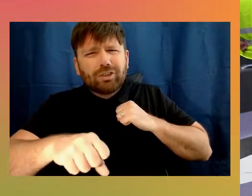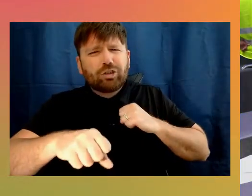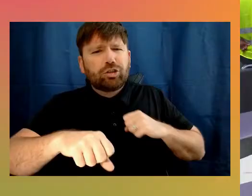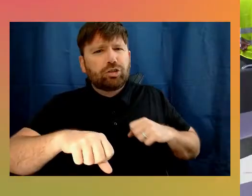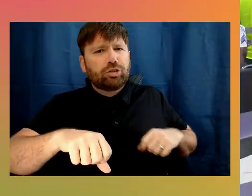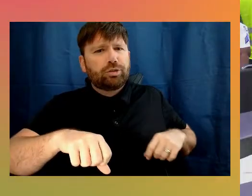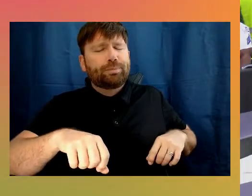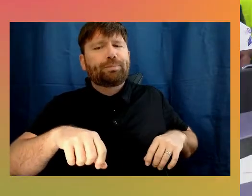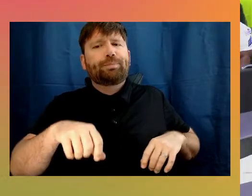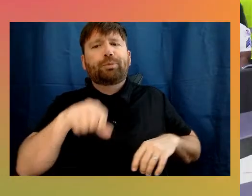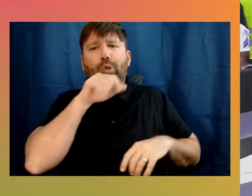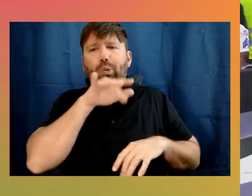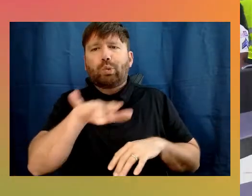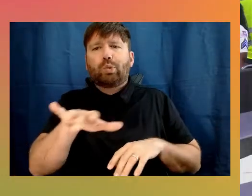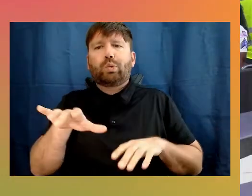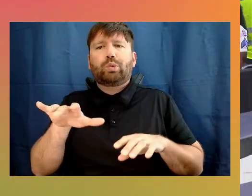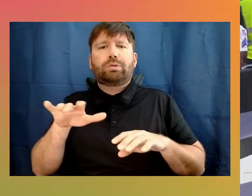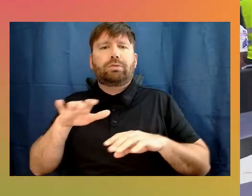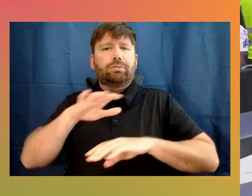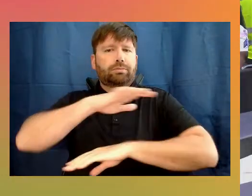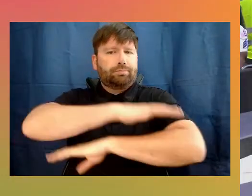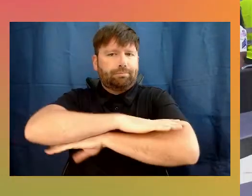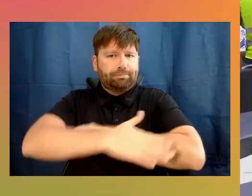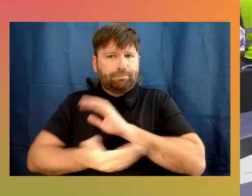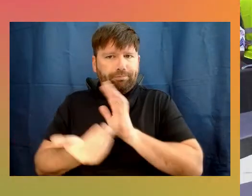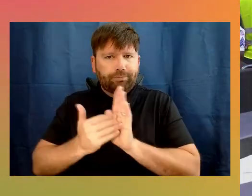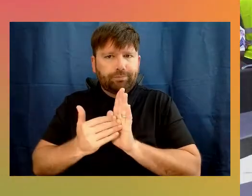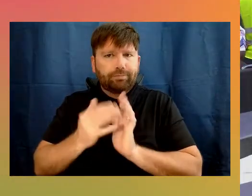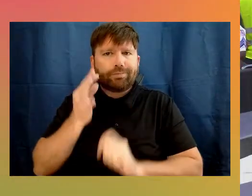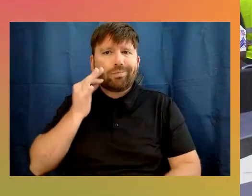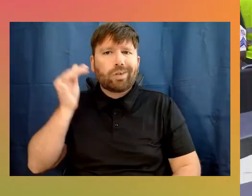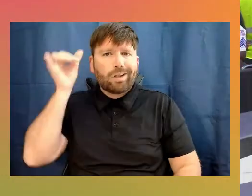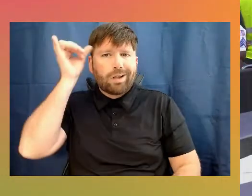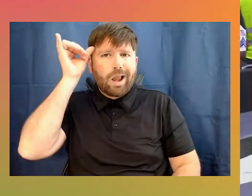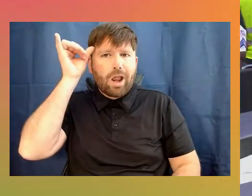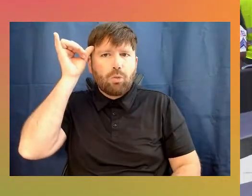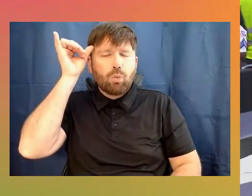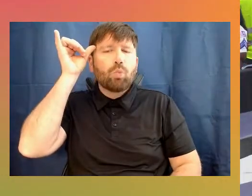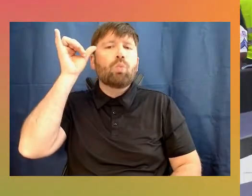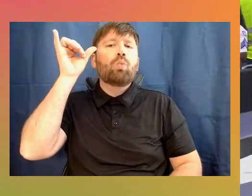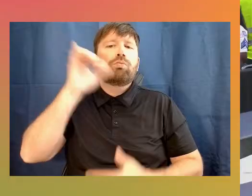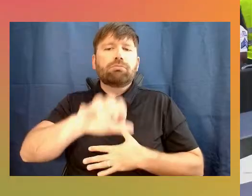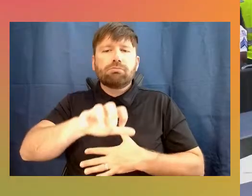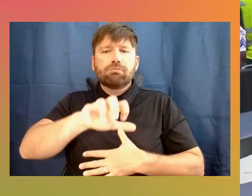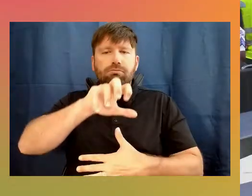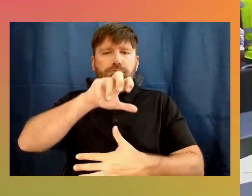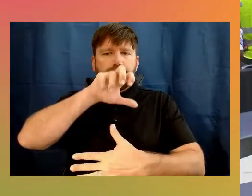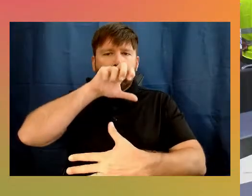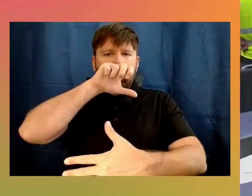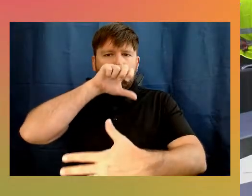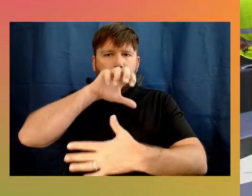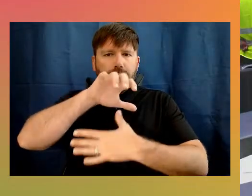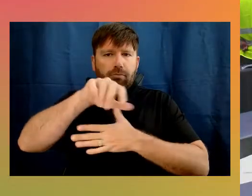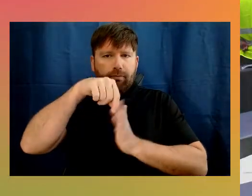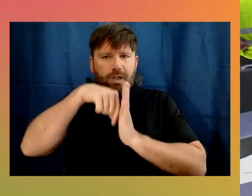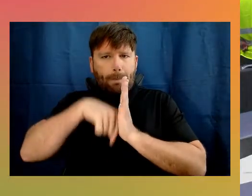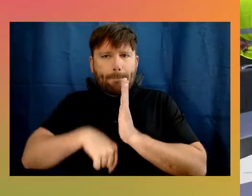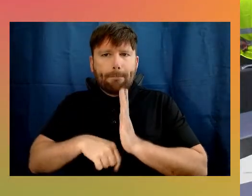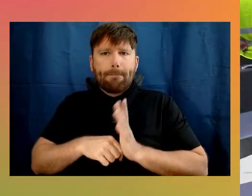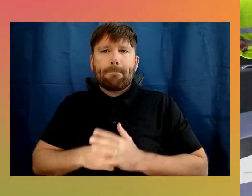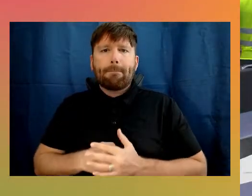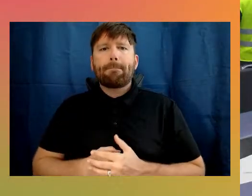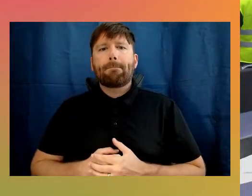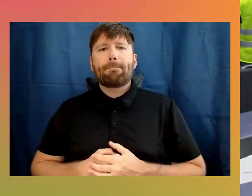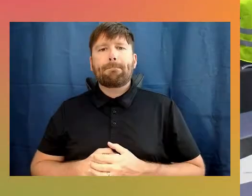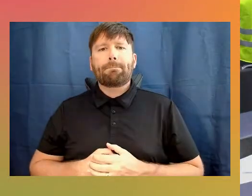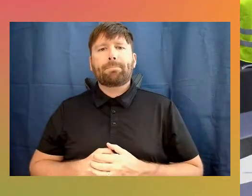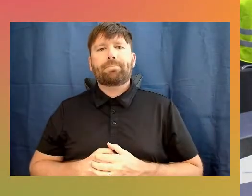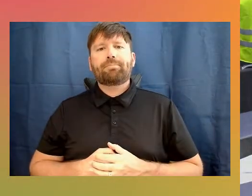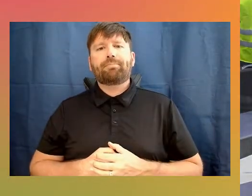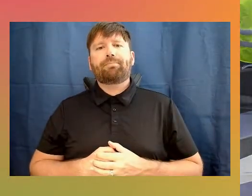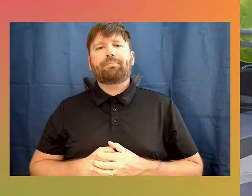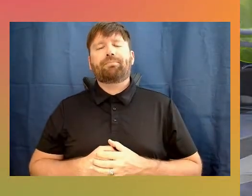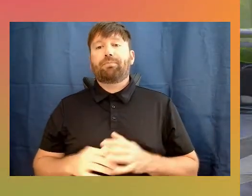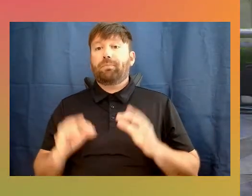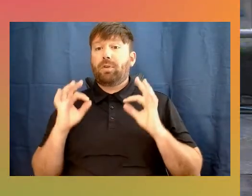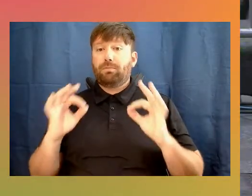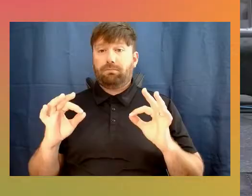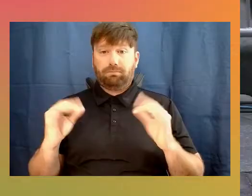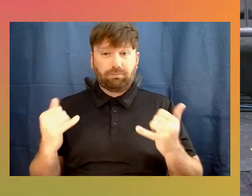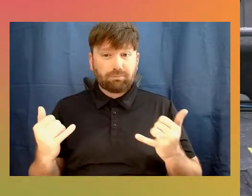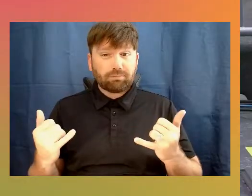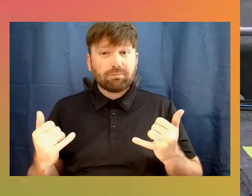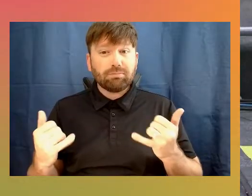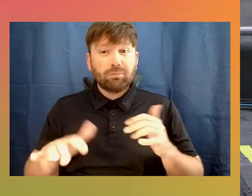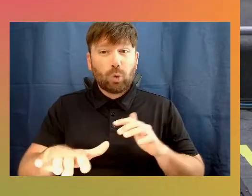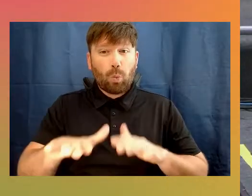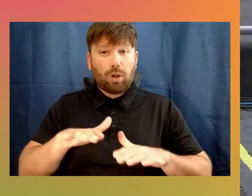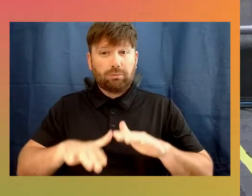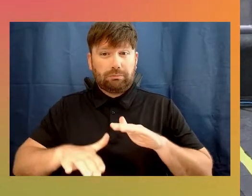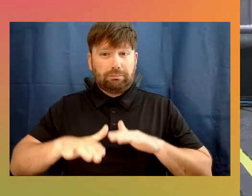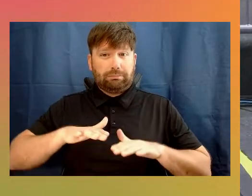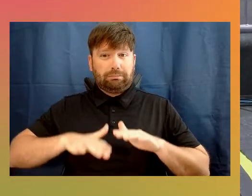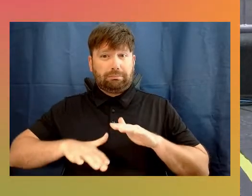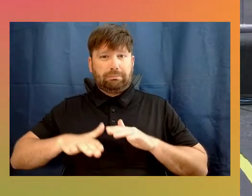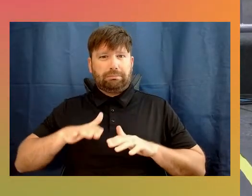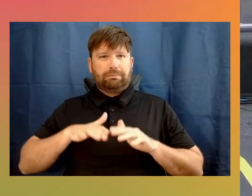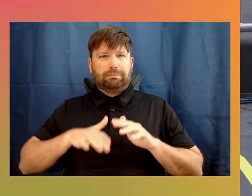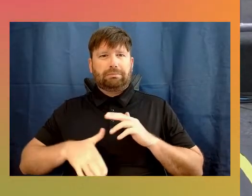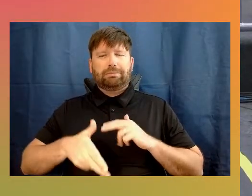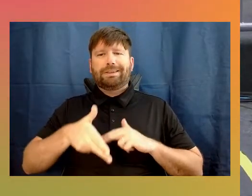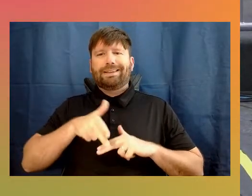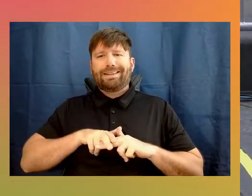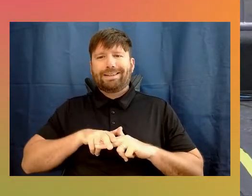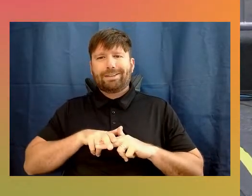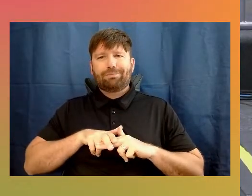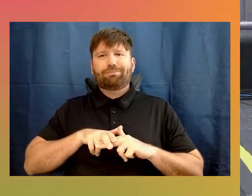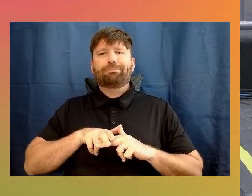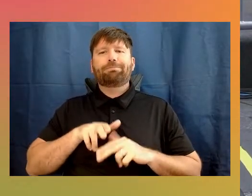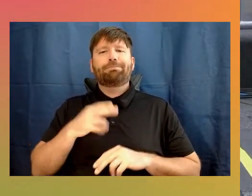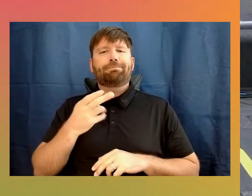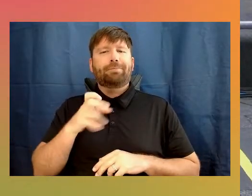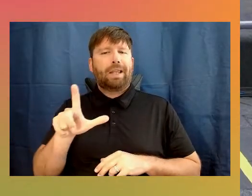REACH.